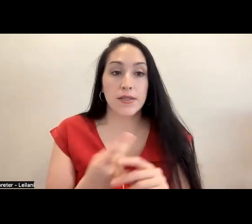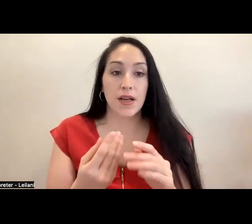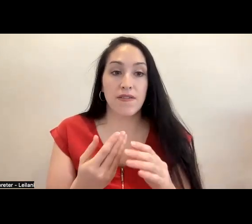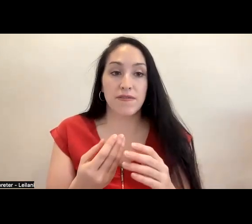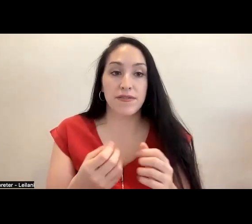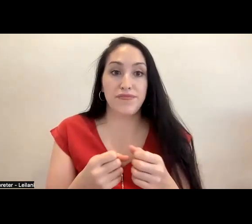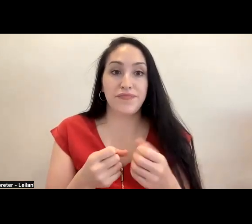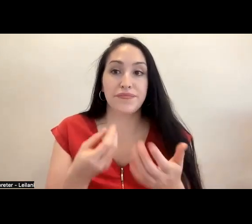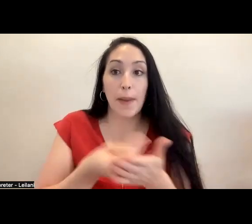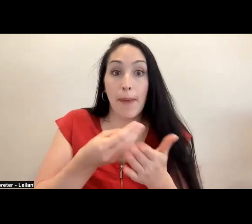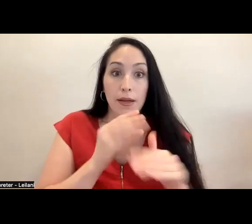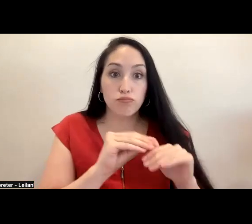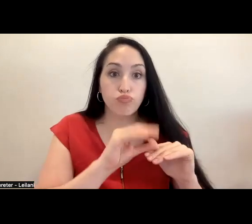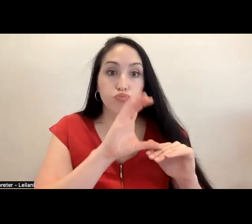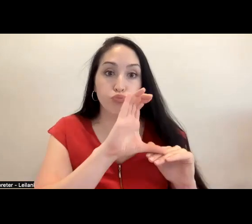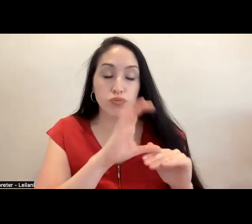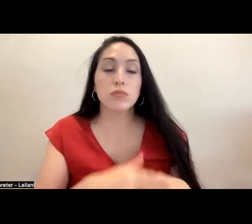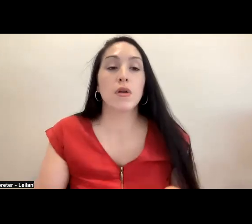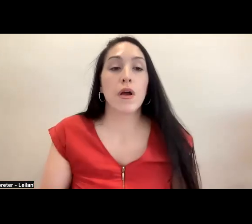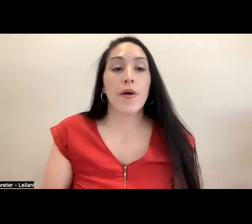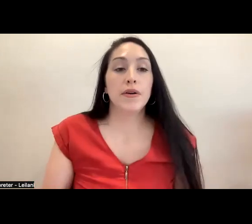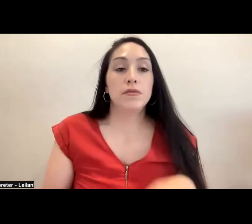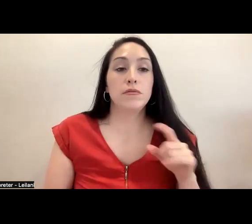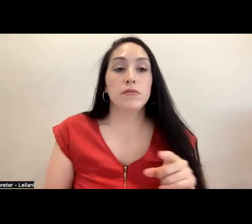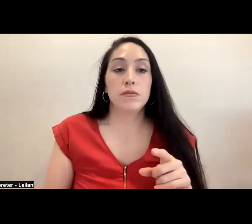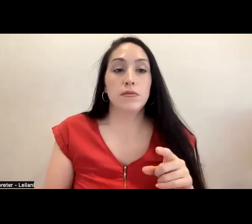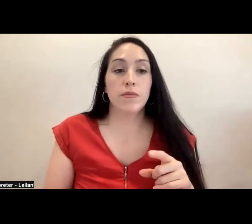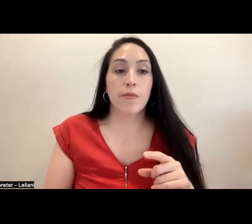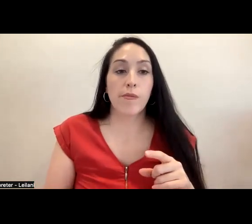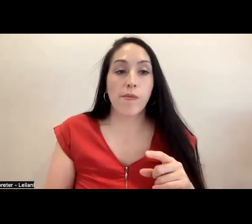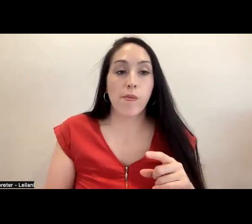in the the market. Right? 11:46:21 They're gonna be more invested into